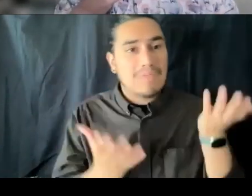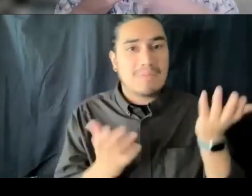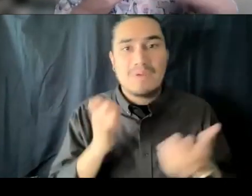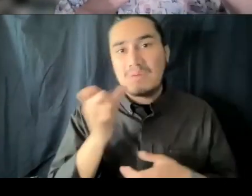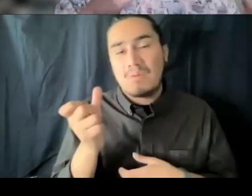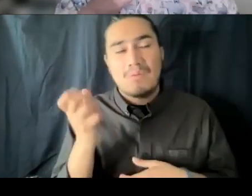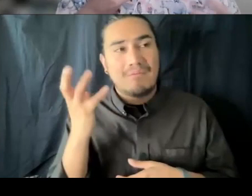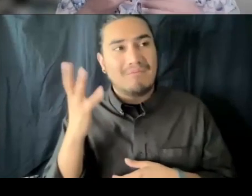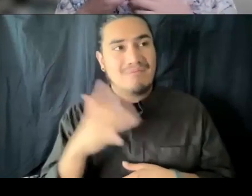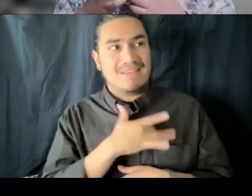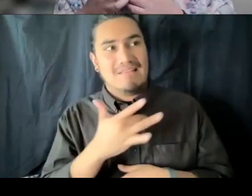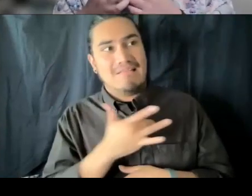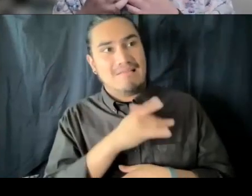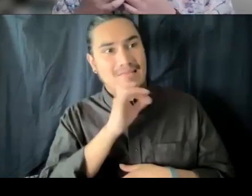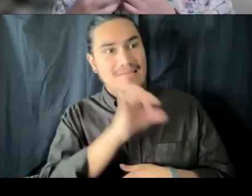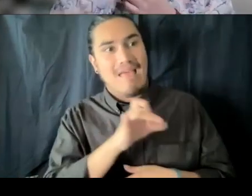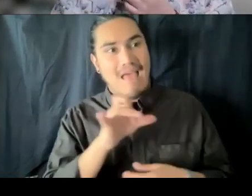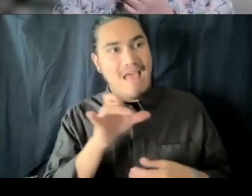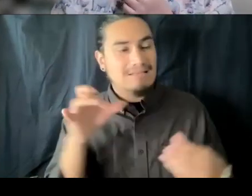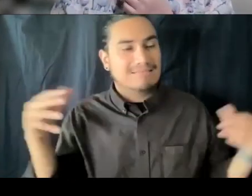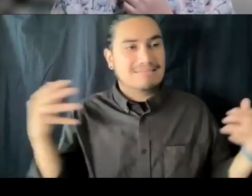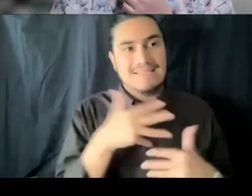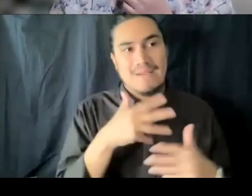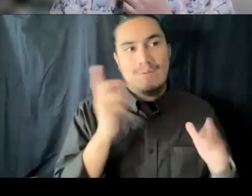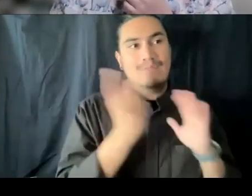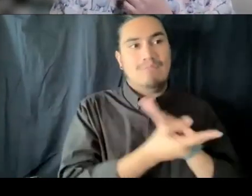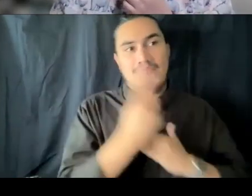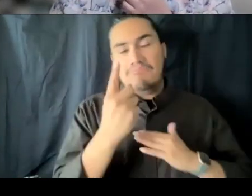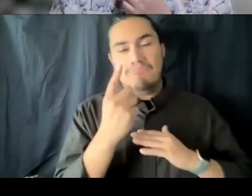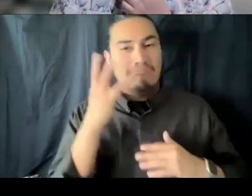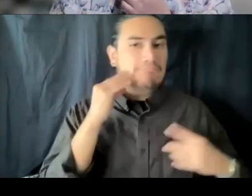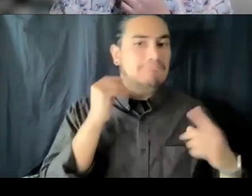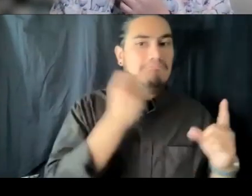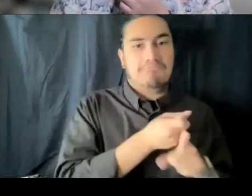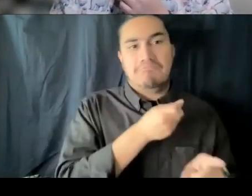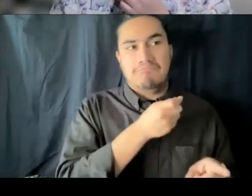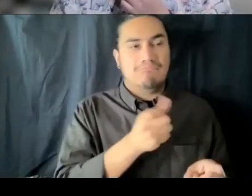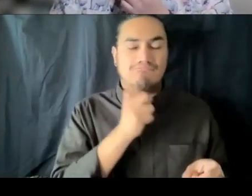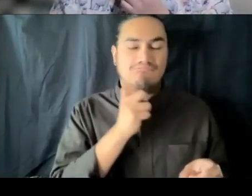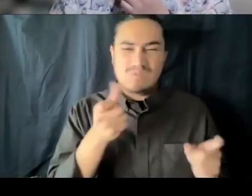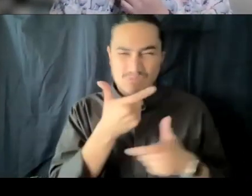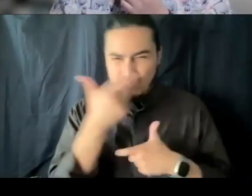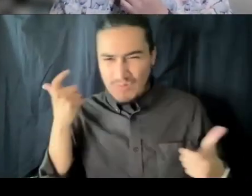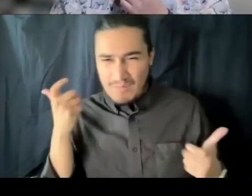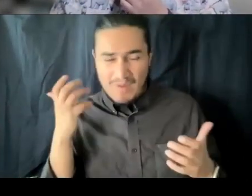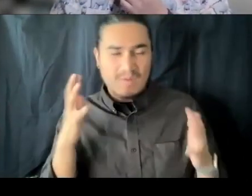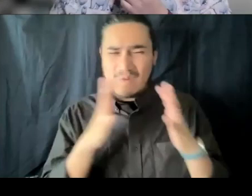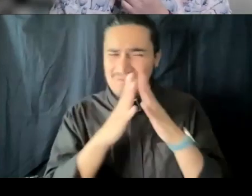is going to feel traumatic for everyone, so there's a lot of variation here.